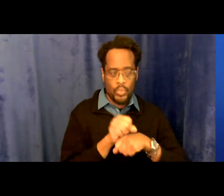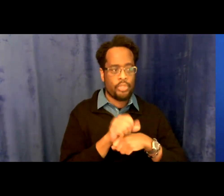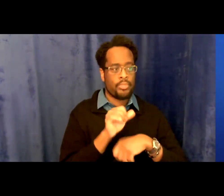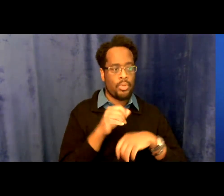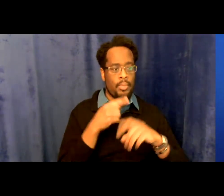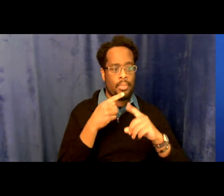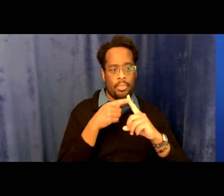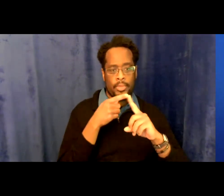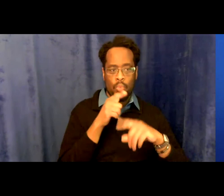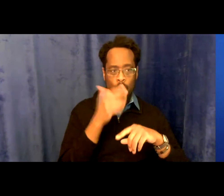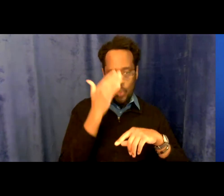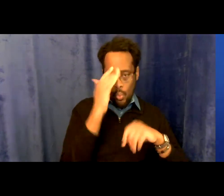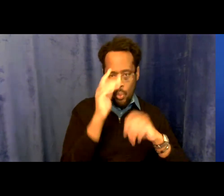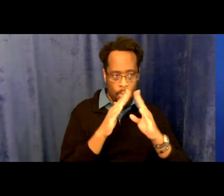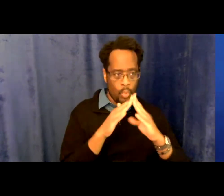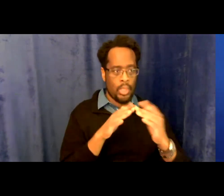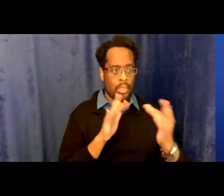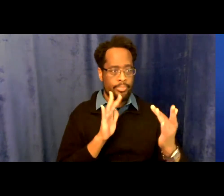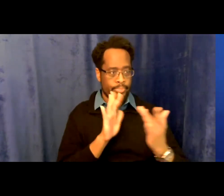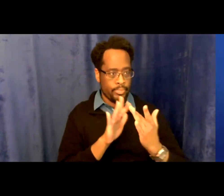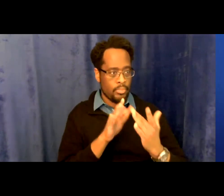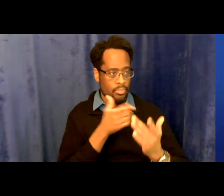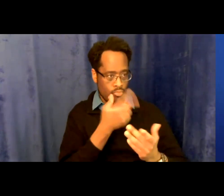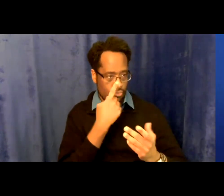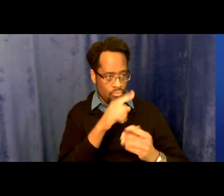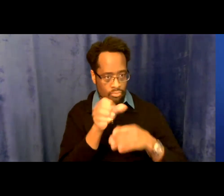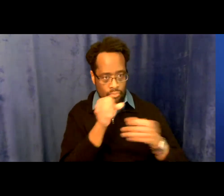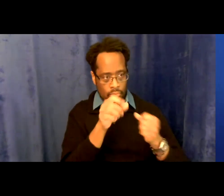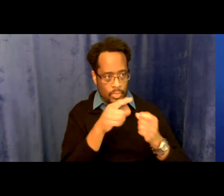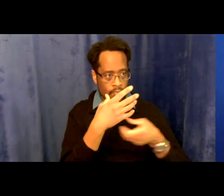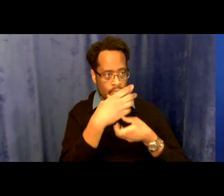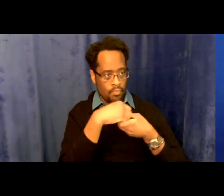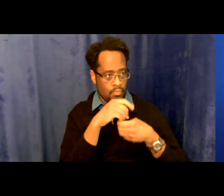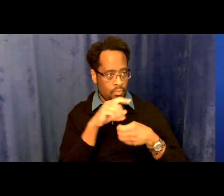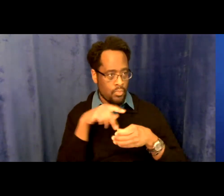were interested who are interested in this work who knows the community who knows the contacts